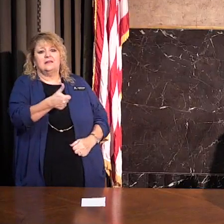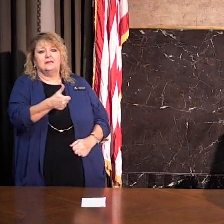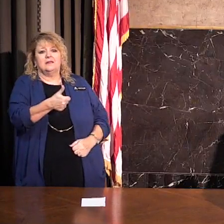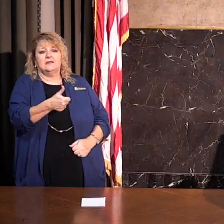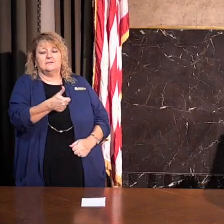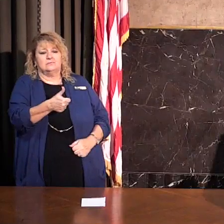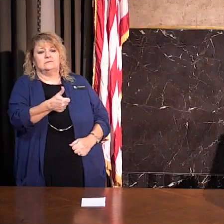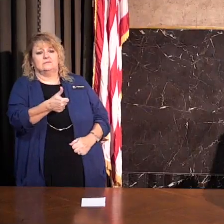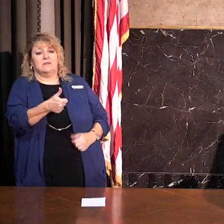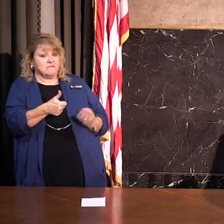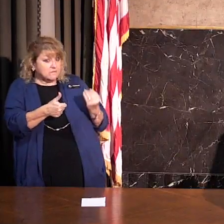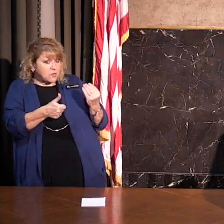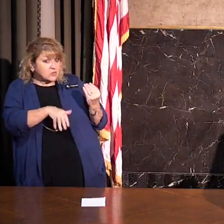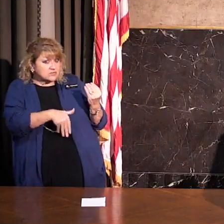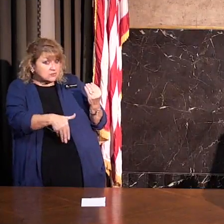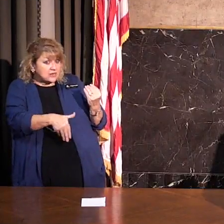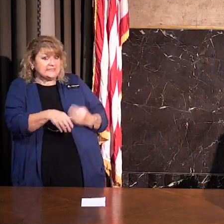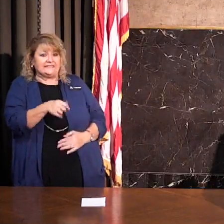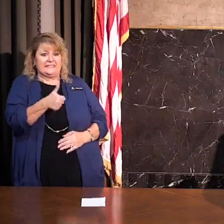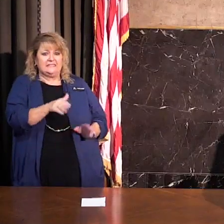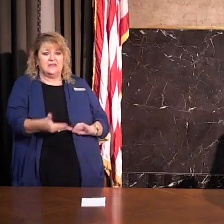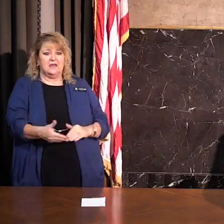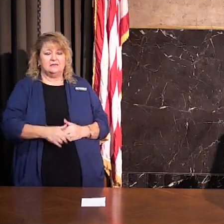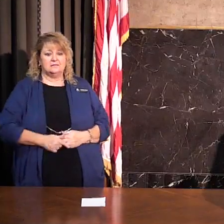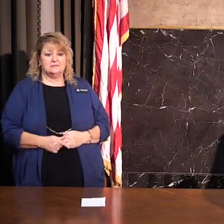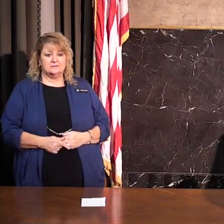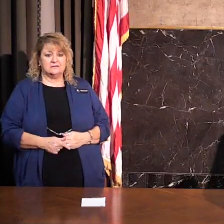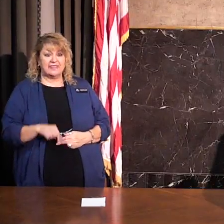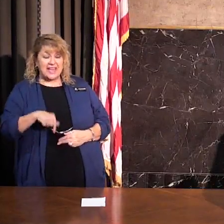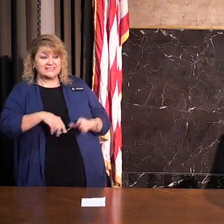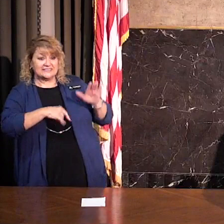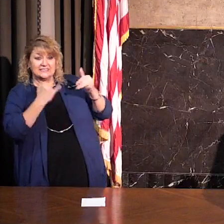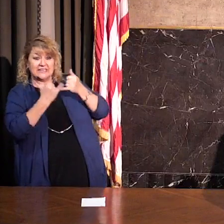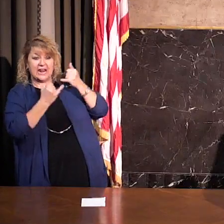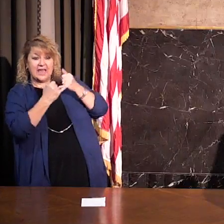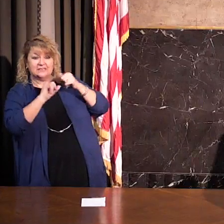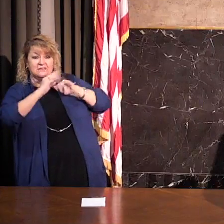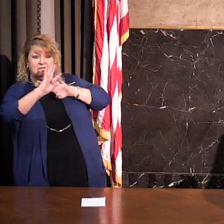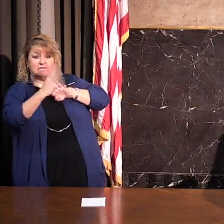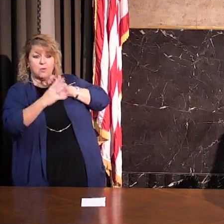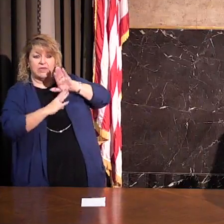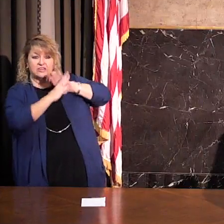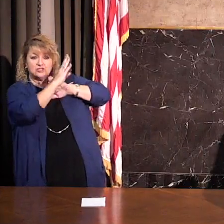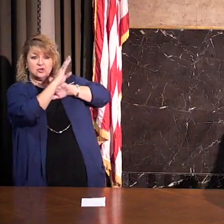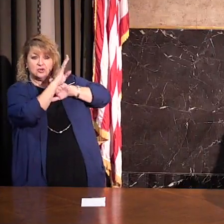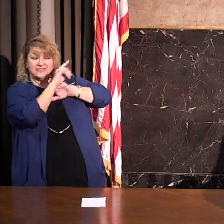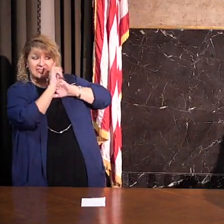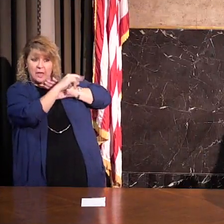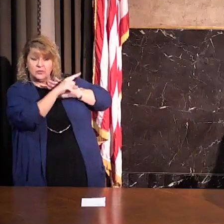unborn children have died. Um just in this surge alone and